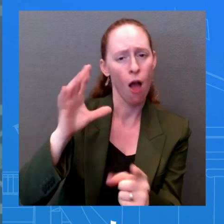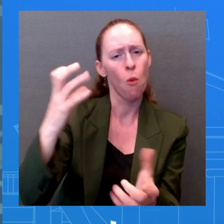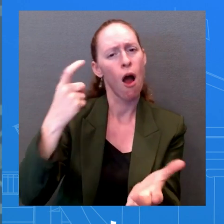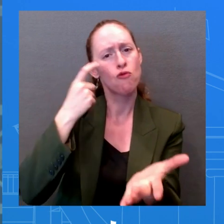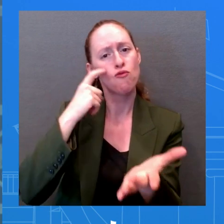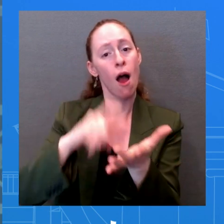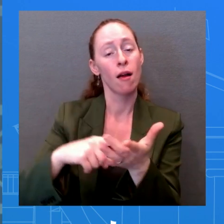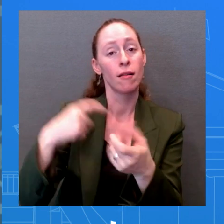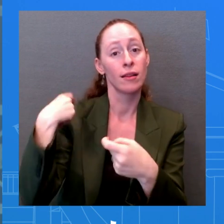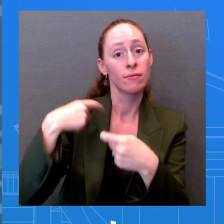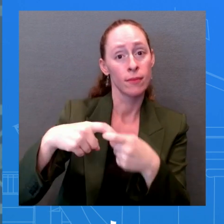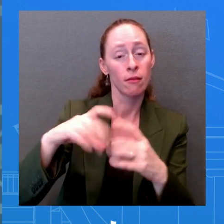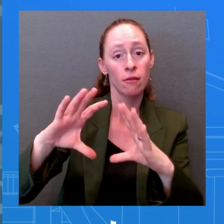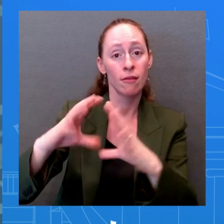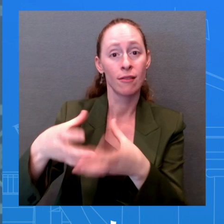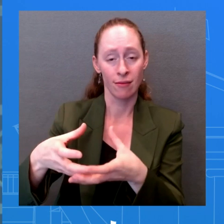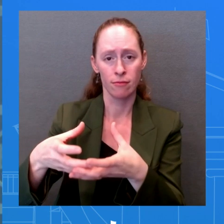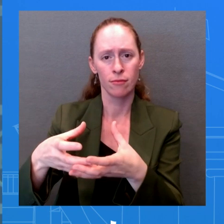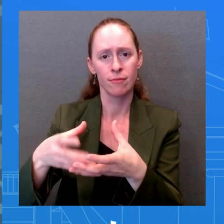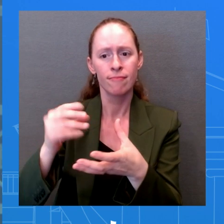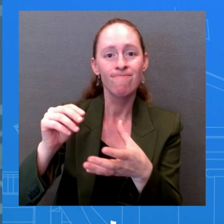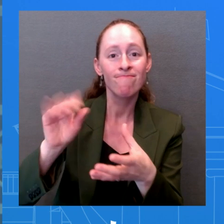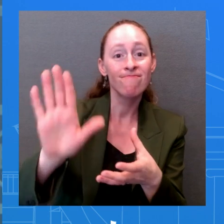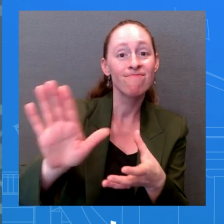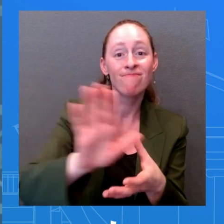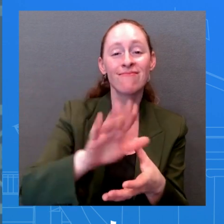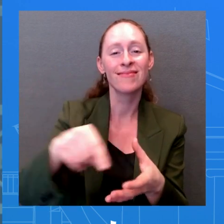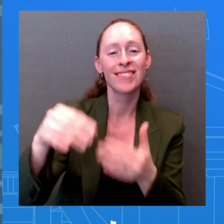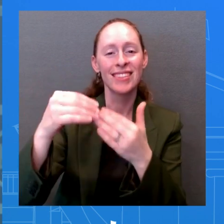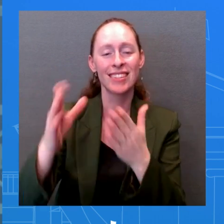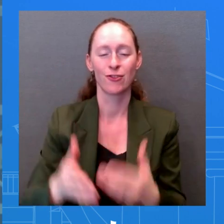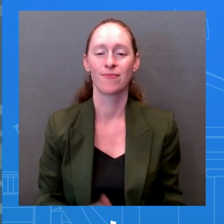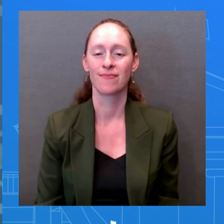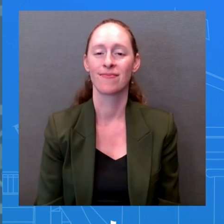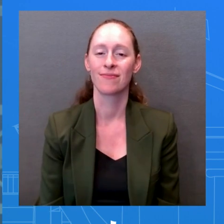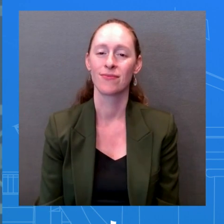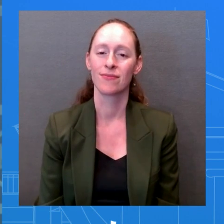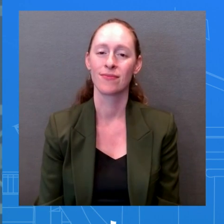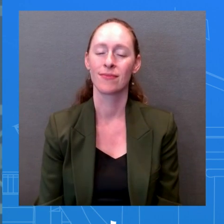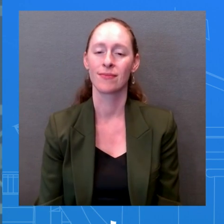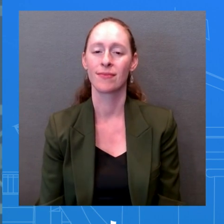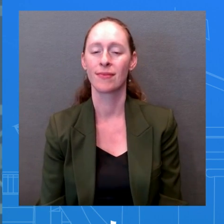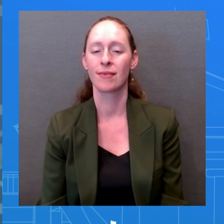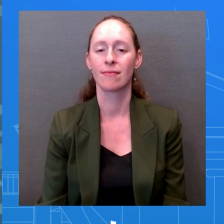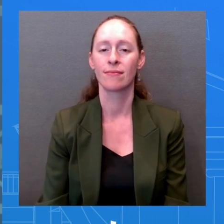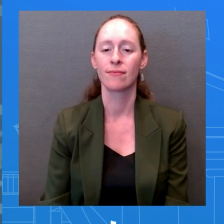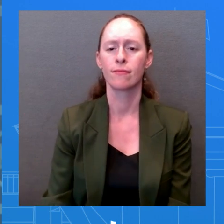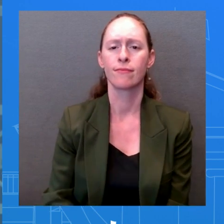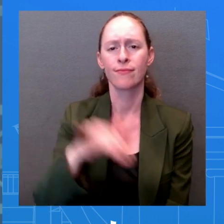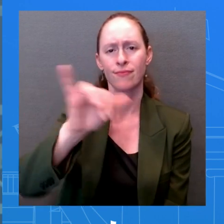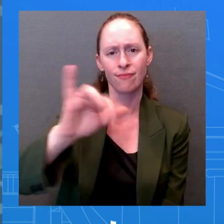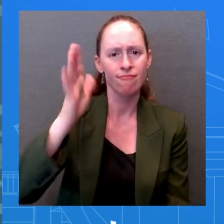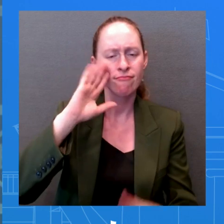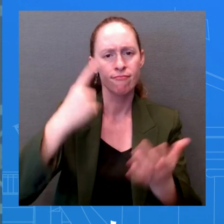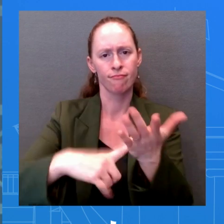the administration is doing to create and advance opportunities for Latinos and their families. This national Hispanic Heritage Month,